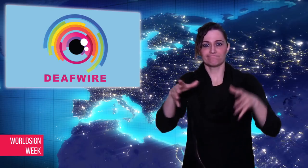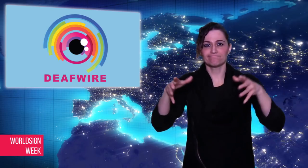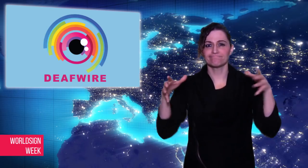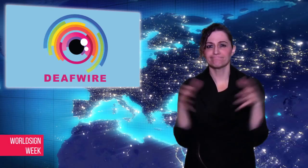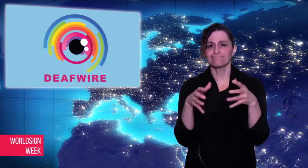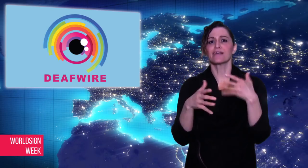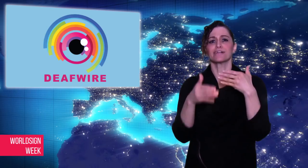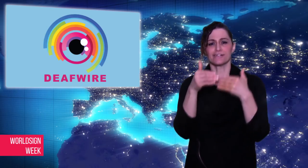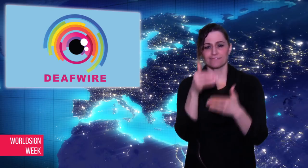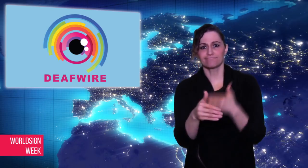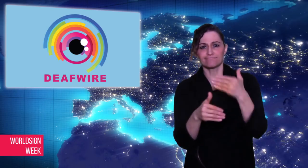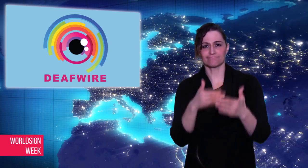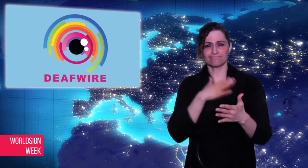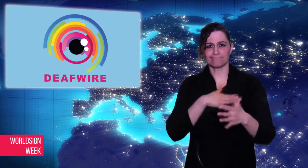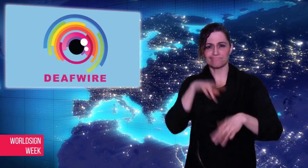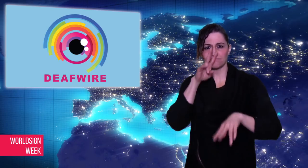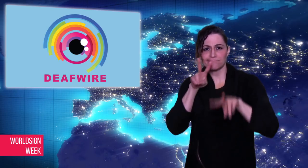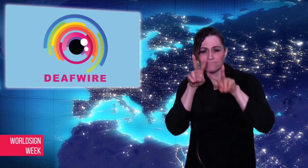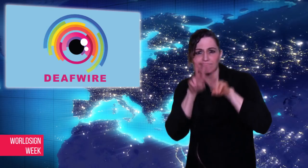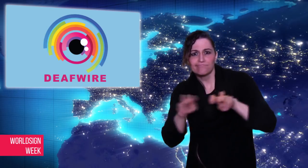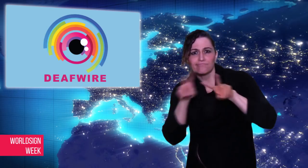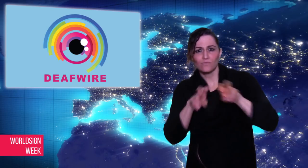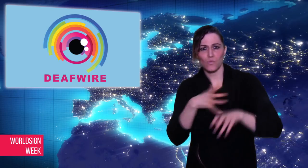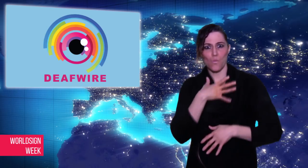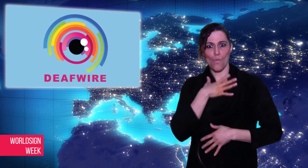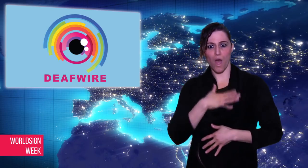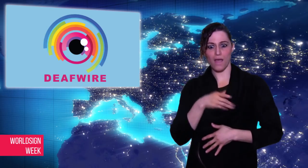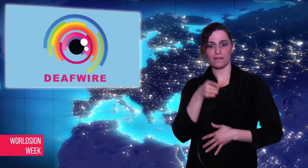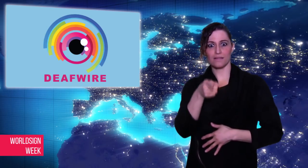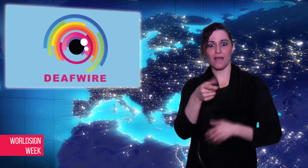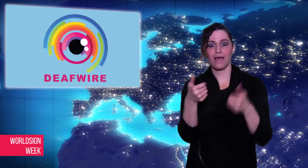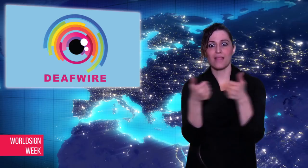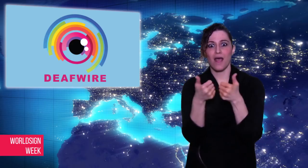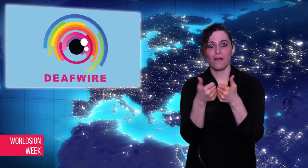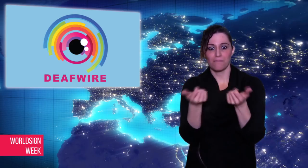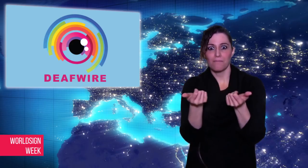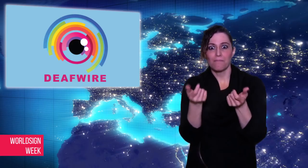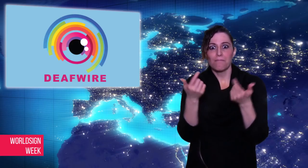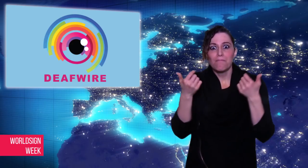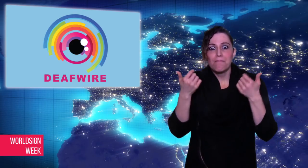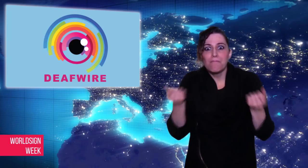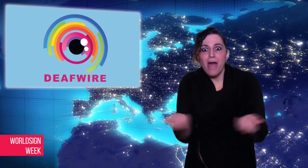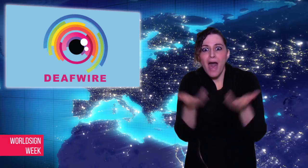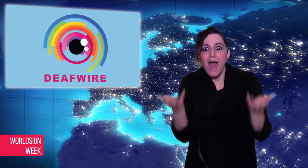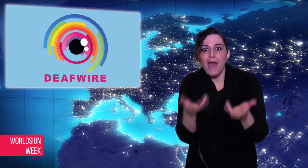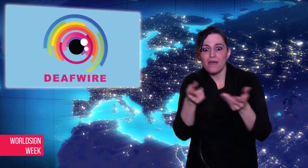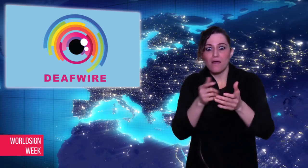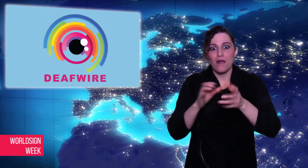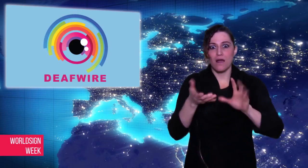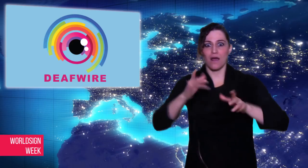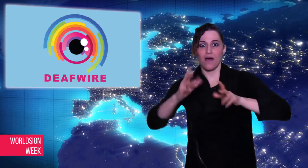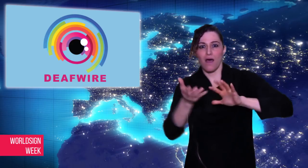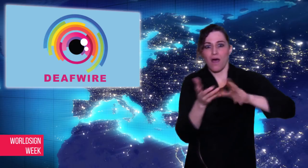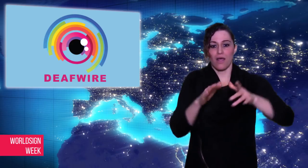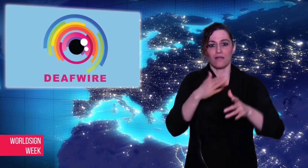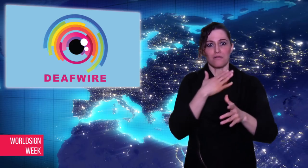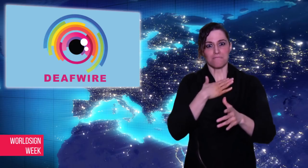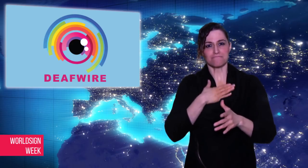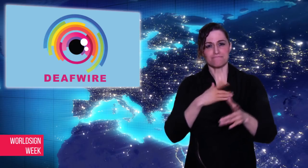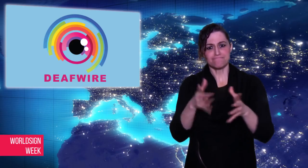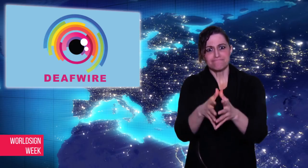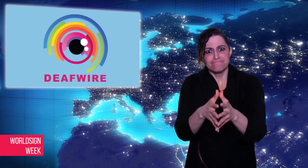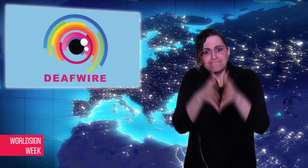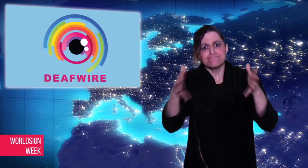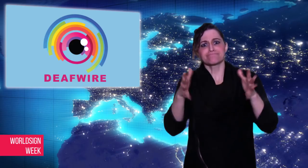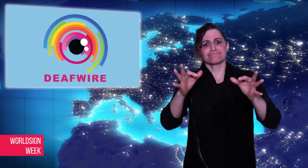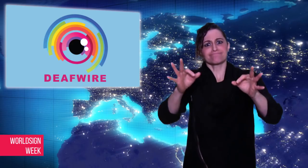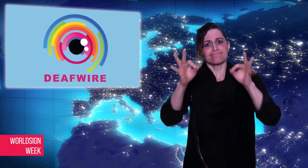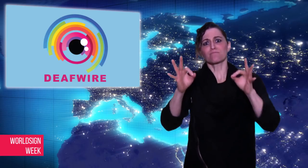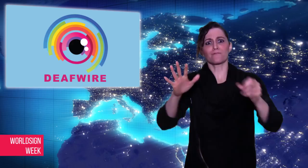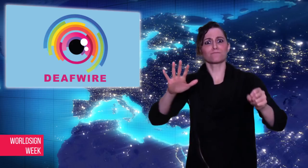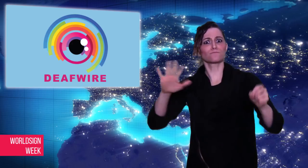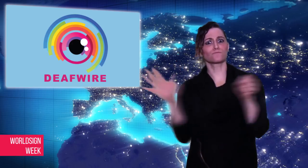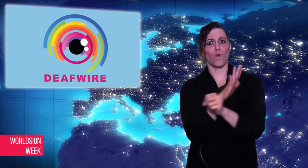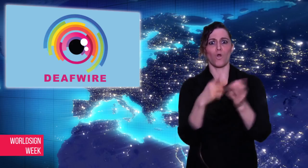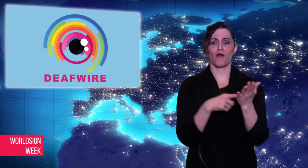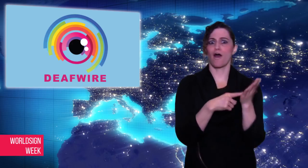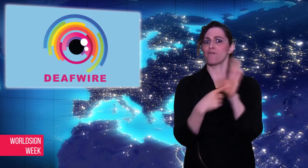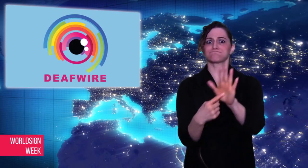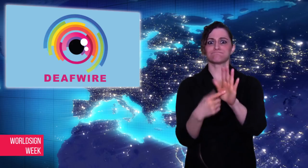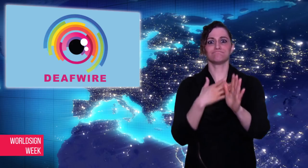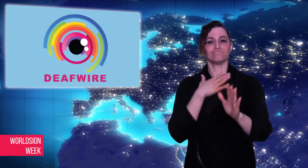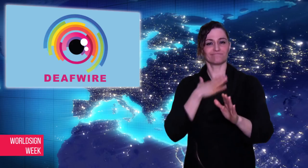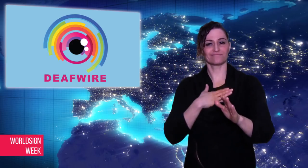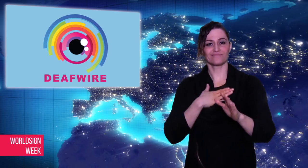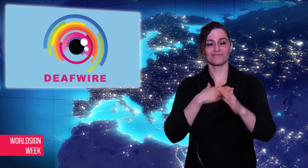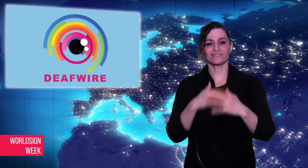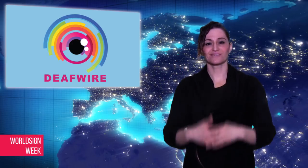research for the full version.